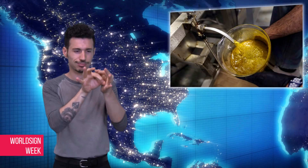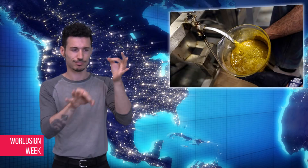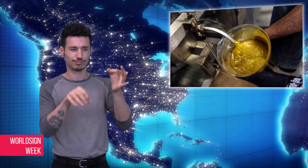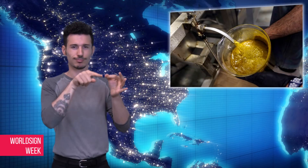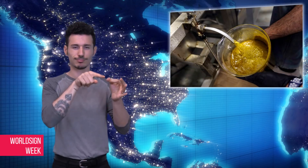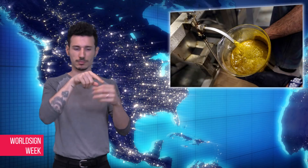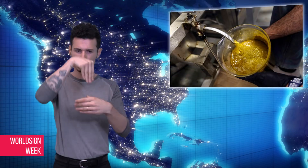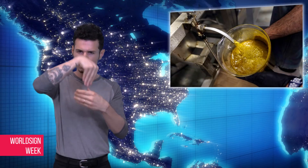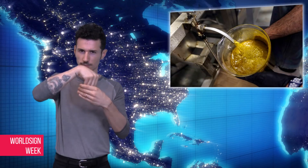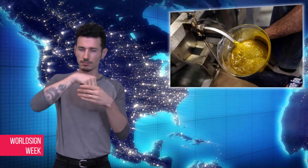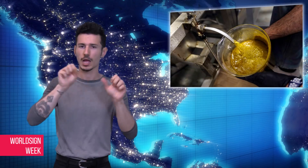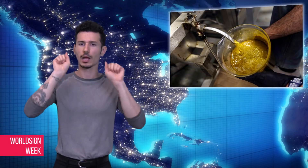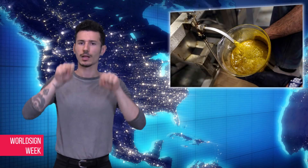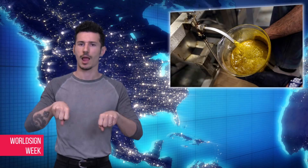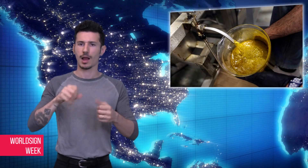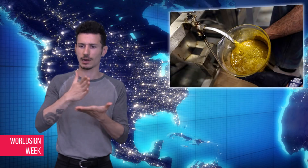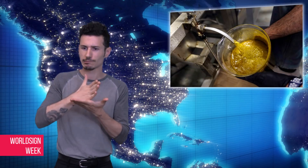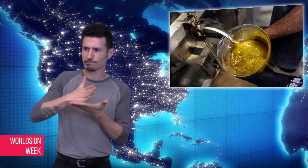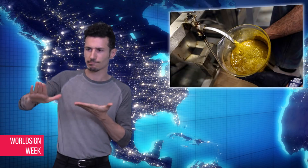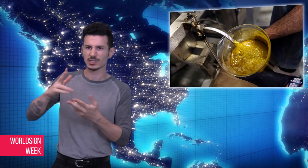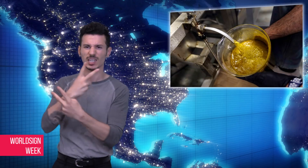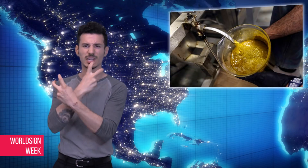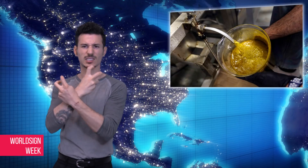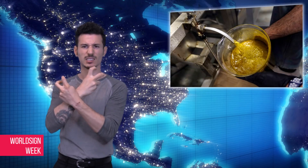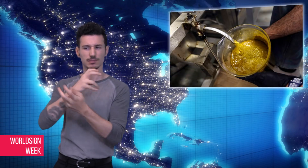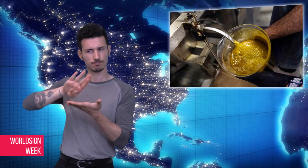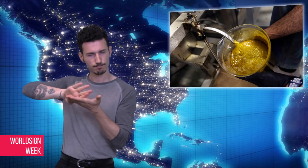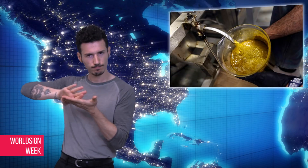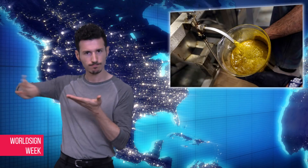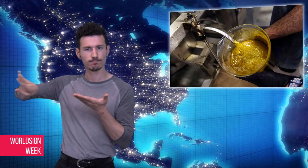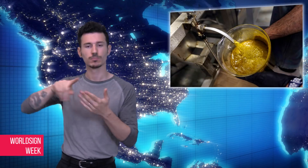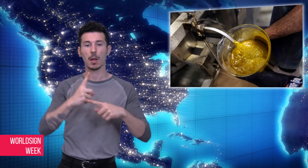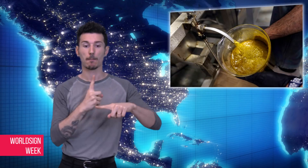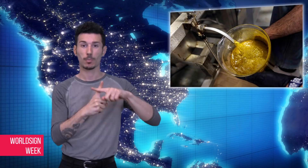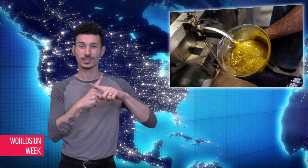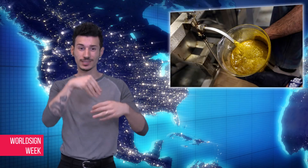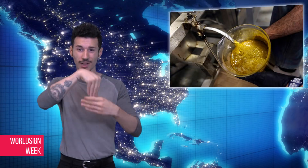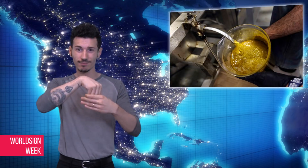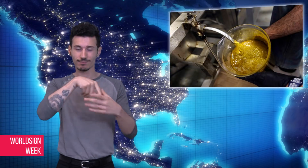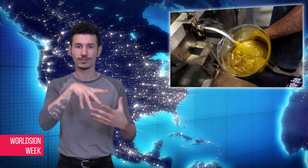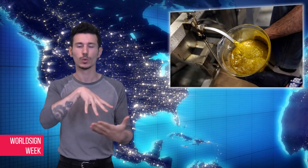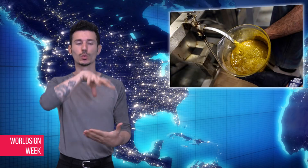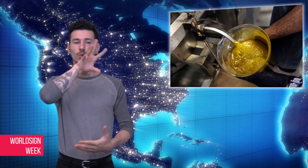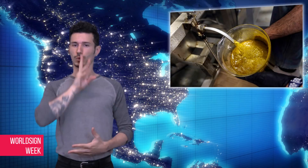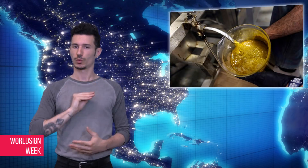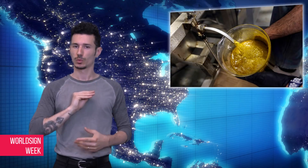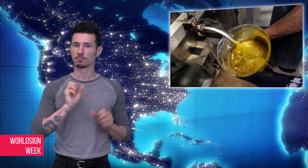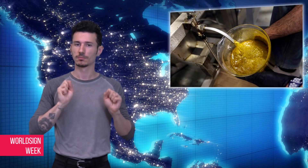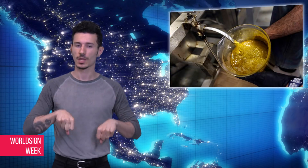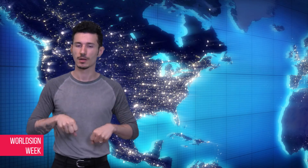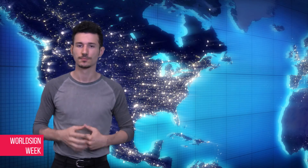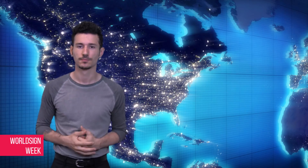harmful smoke toxins as it heats cannabis without creating smoke.